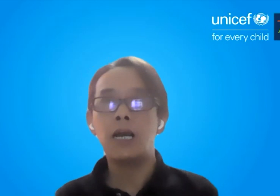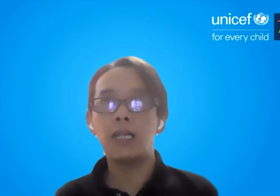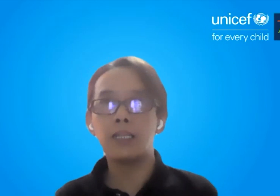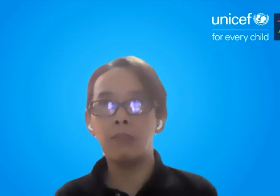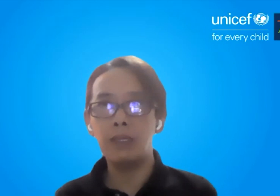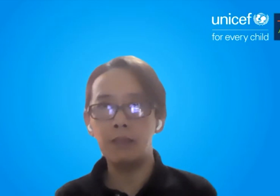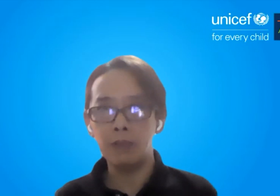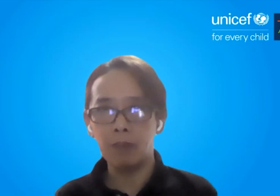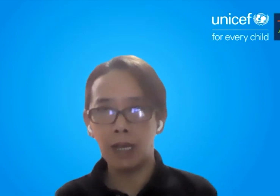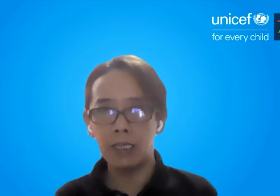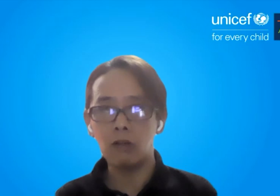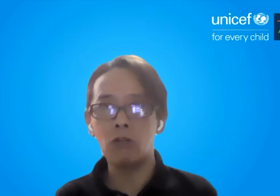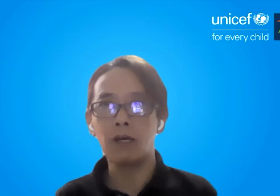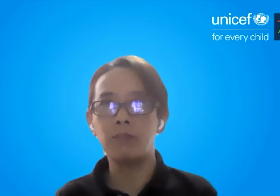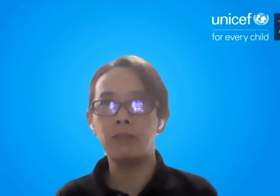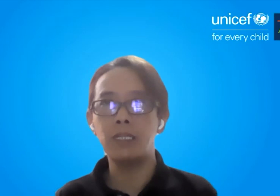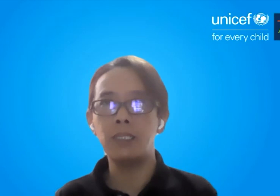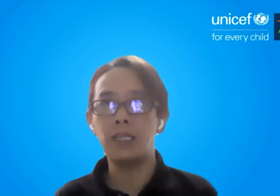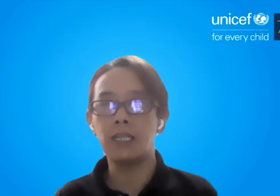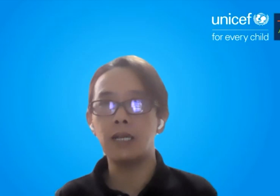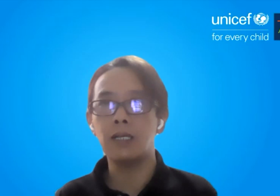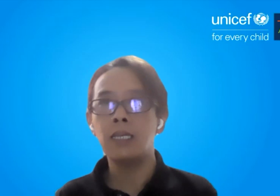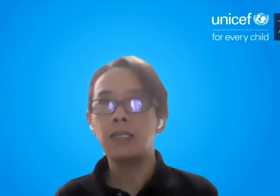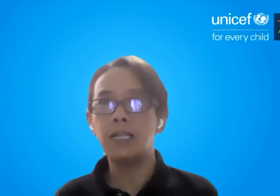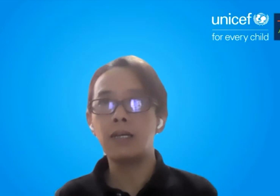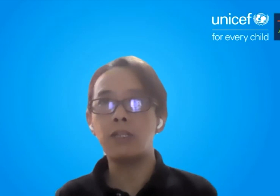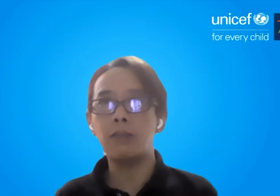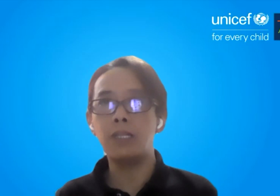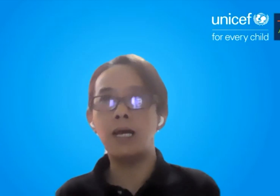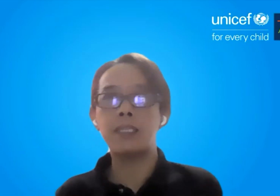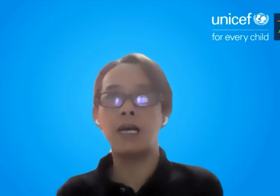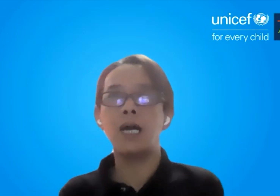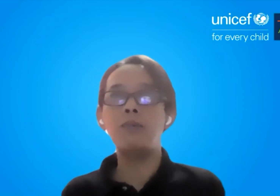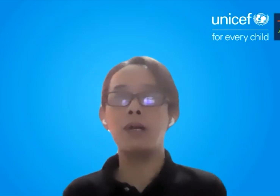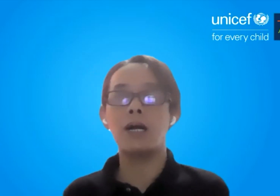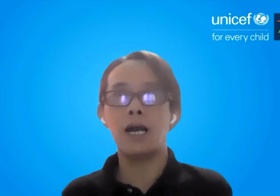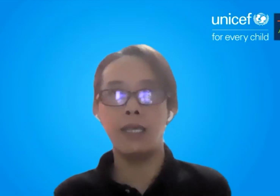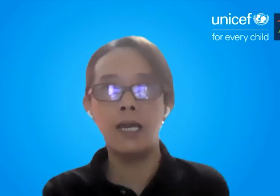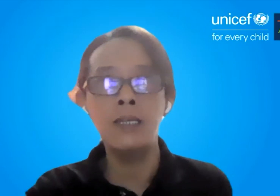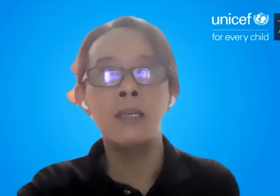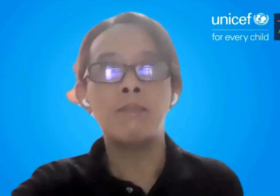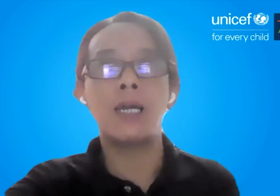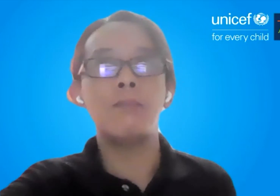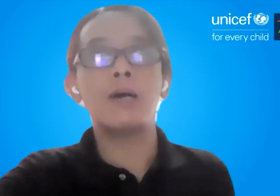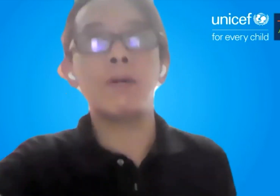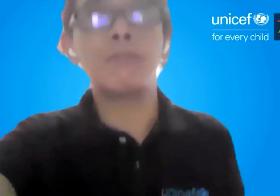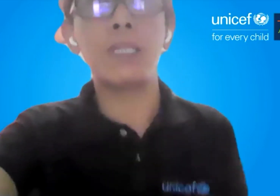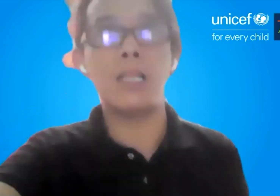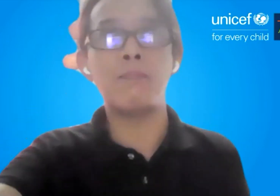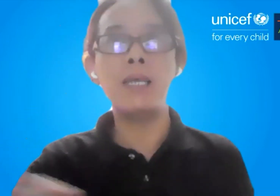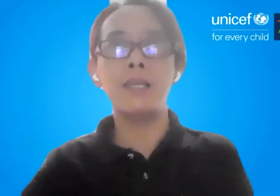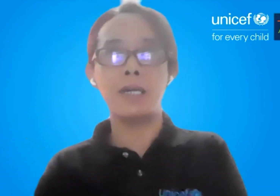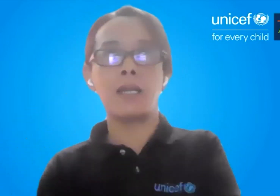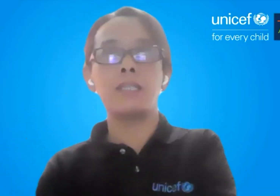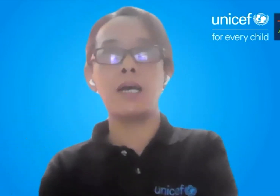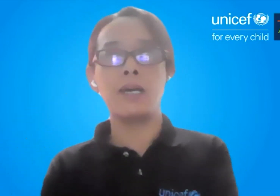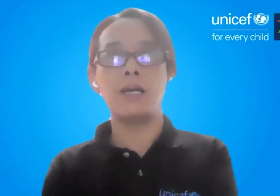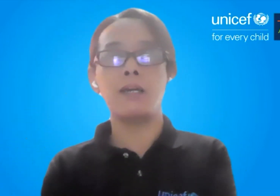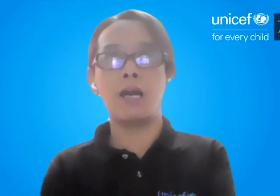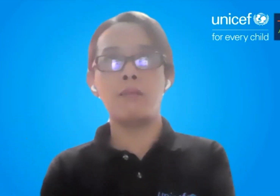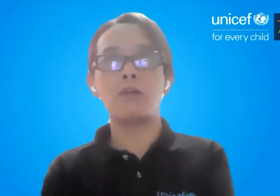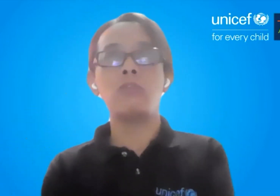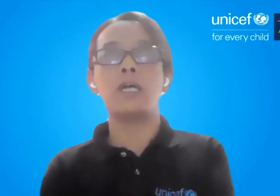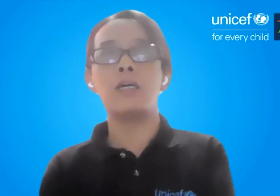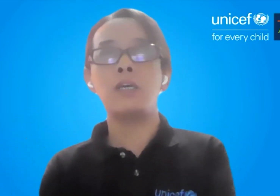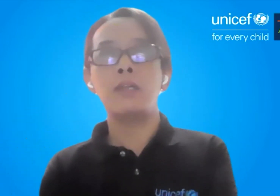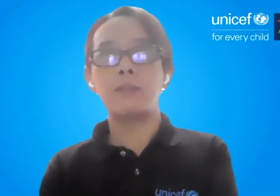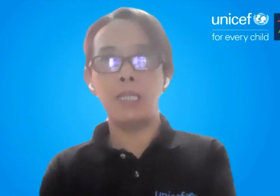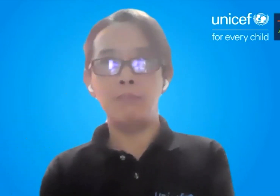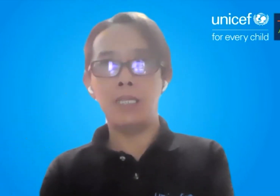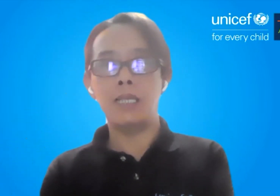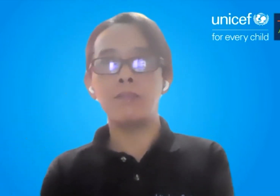And we, as part of the Covax facility, are doing our best to bring more vaccines here in the Philippines.